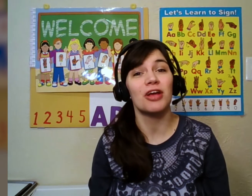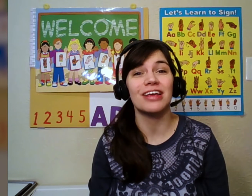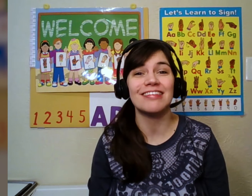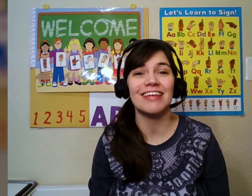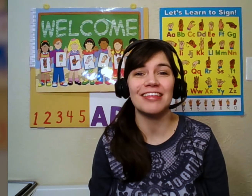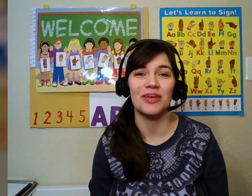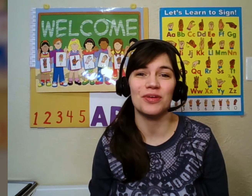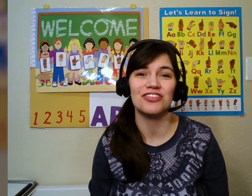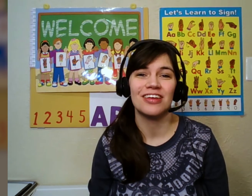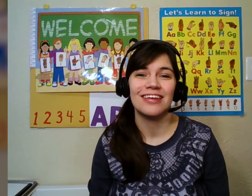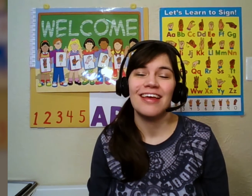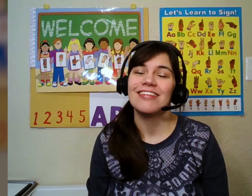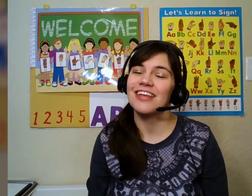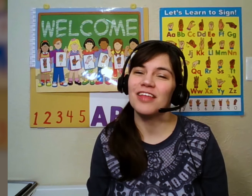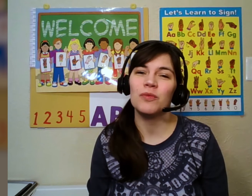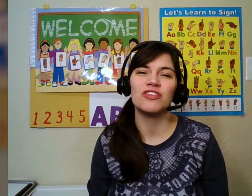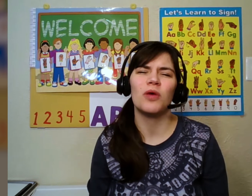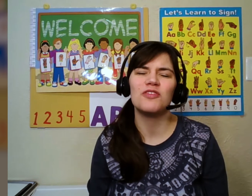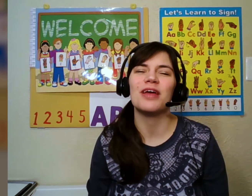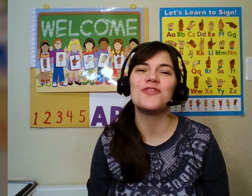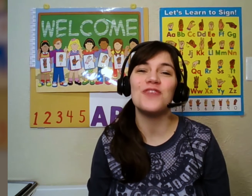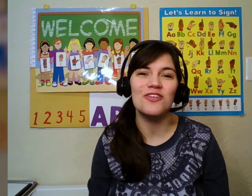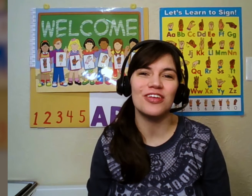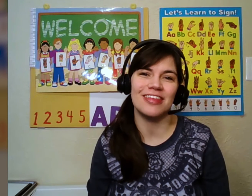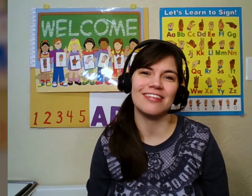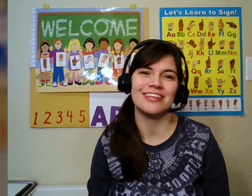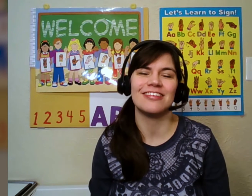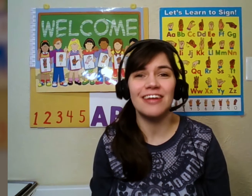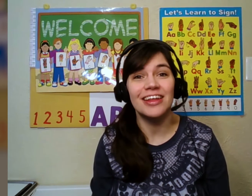some American Sign Language. Sign language is one of my favorite things to